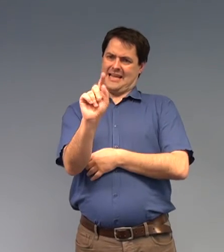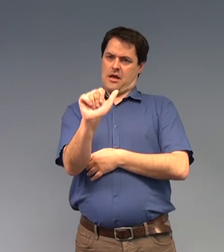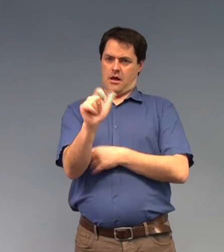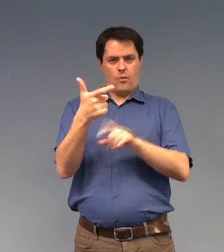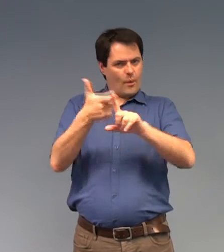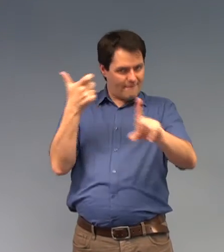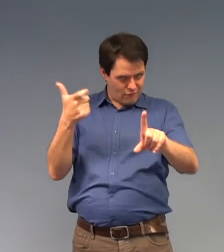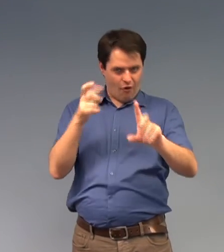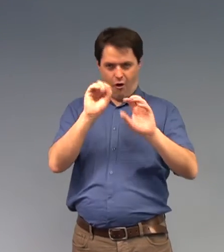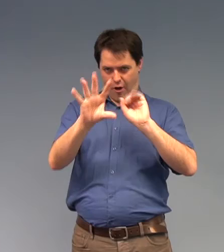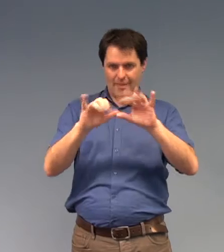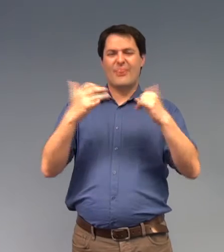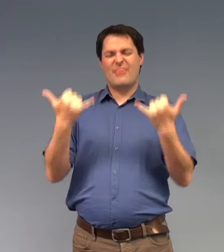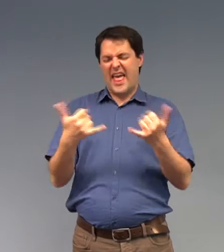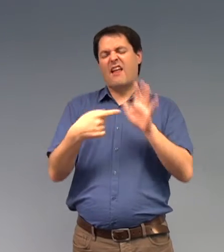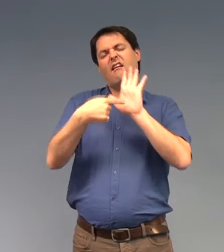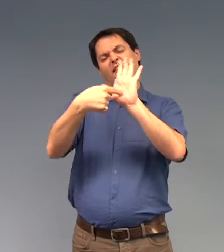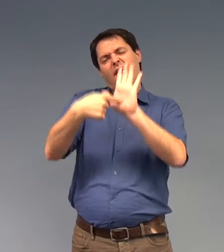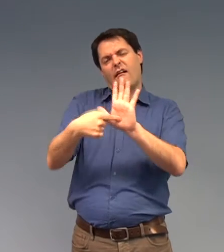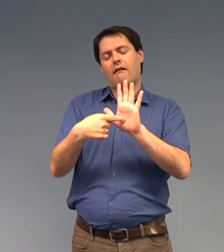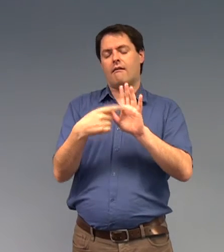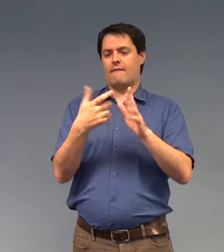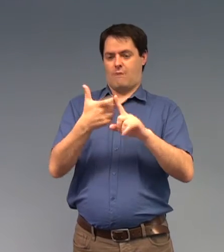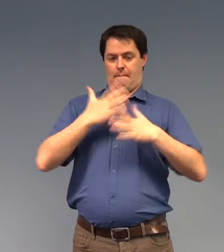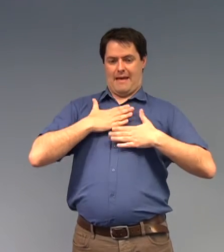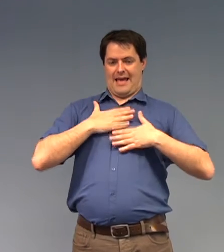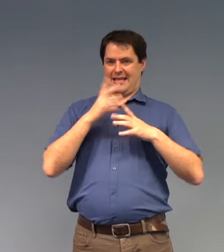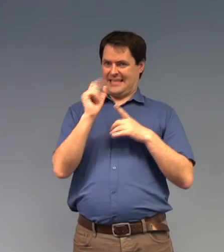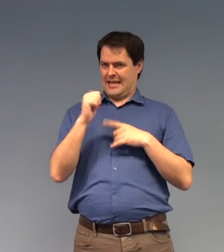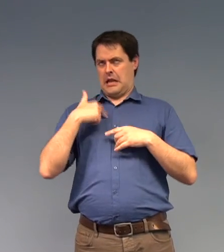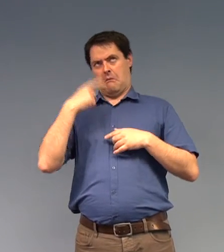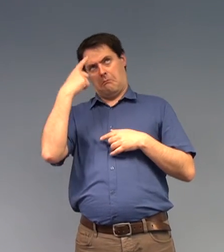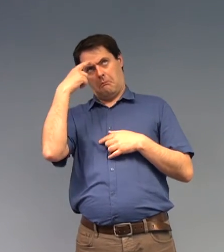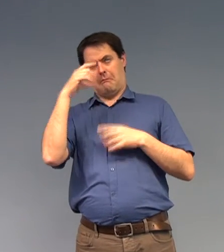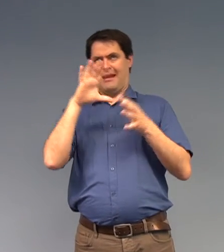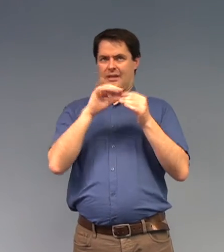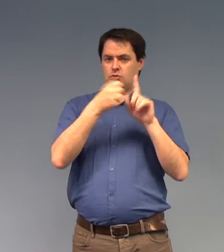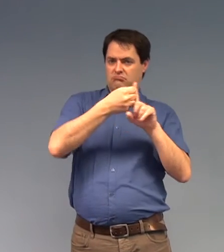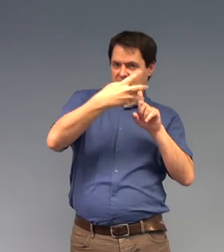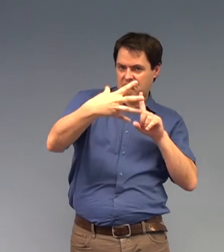we need to add more information to include information which is implicit in the other phrase.